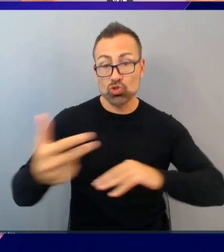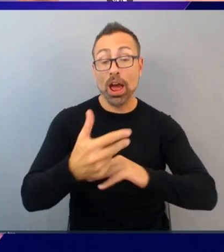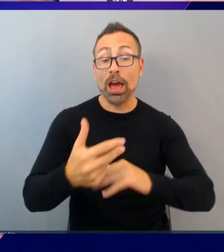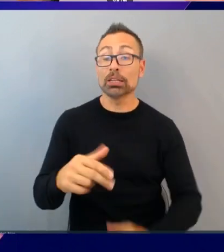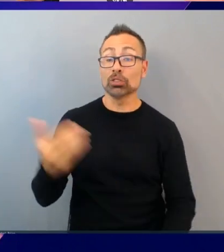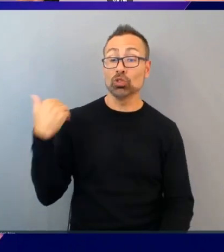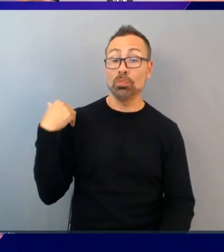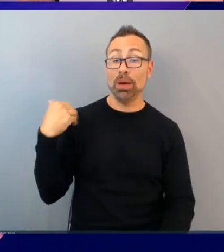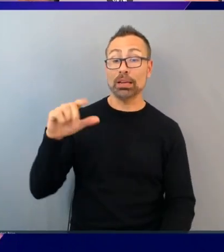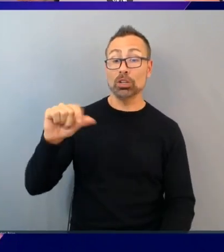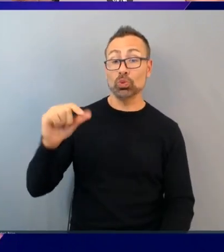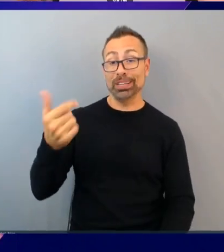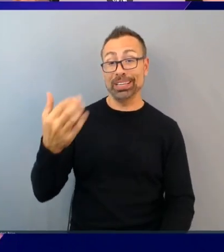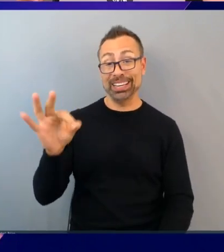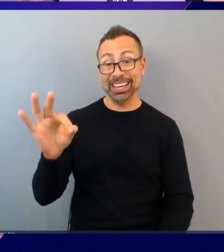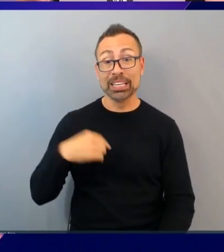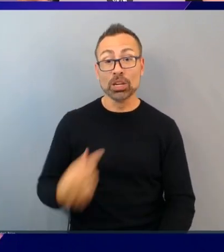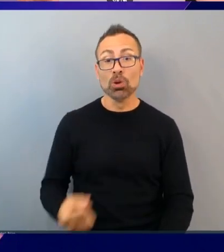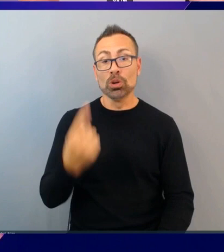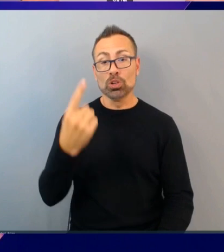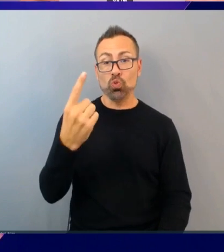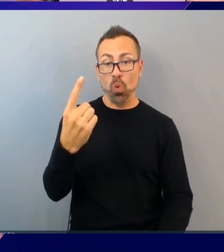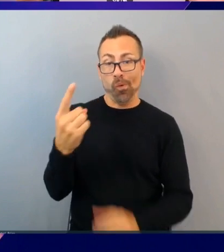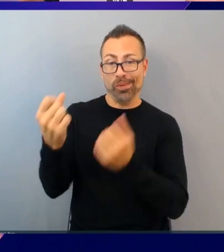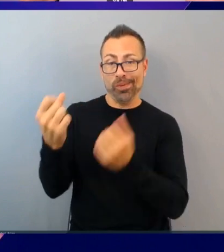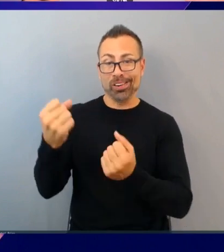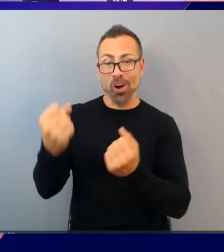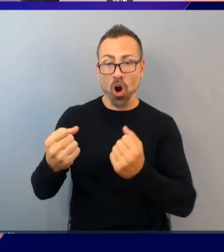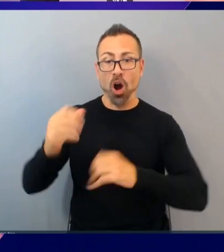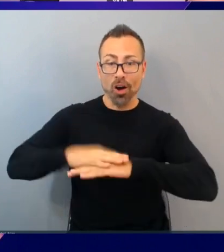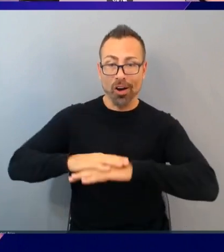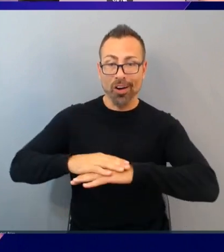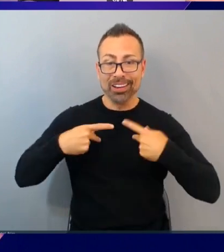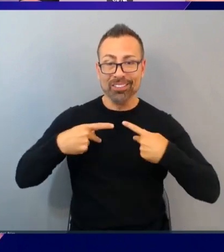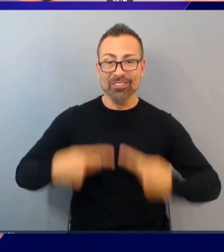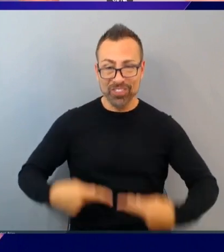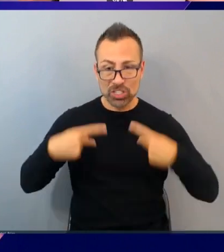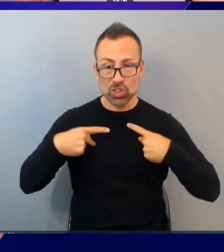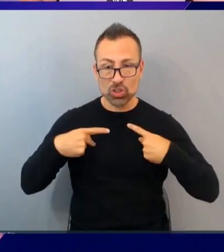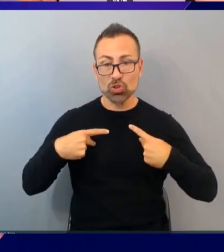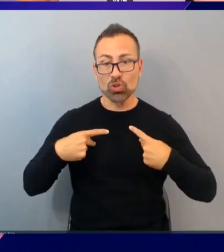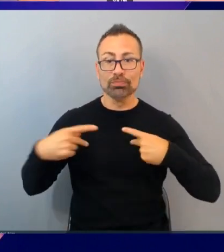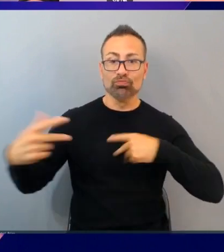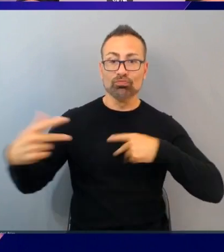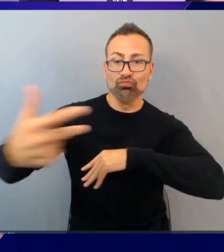which meant it was a single car on a single physical track, or in the virtual world, running around sort of, unfettered.